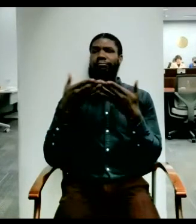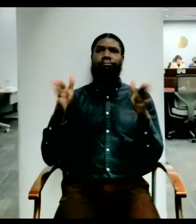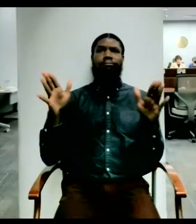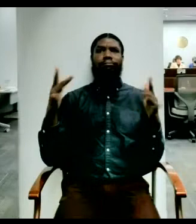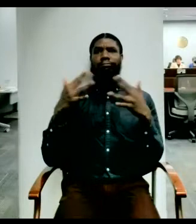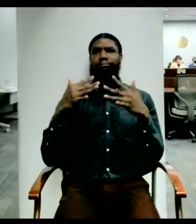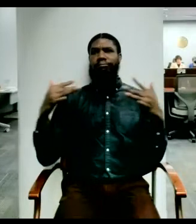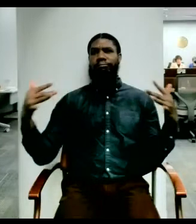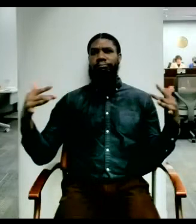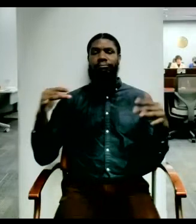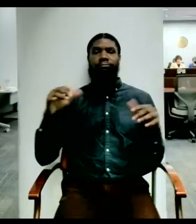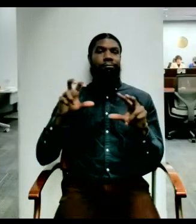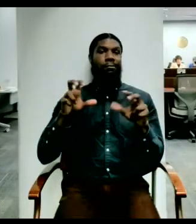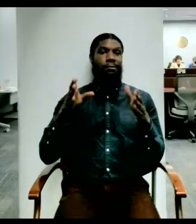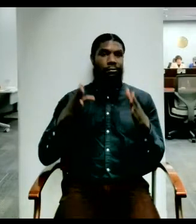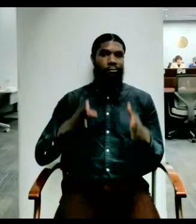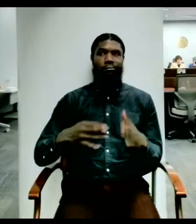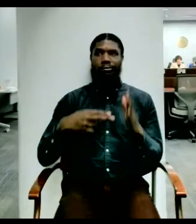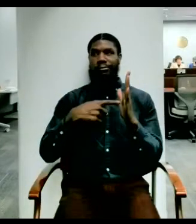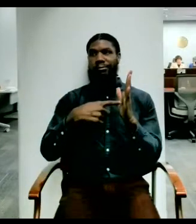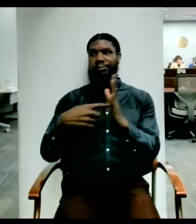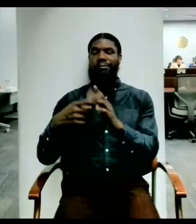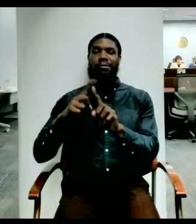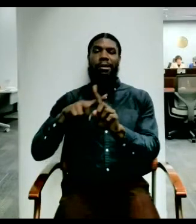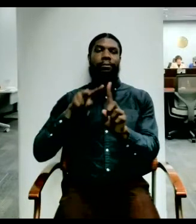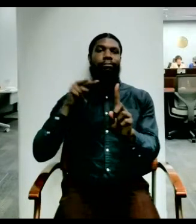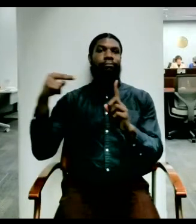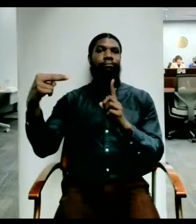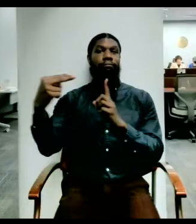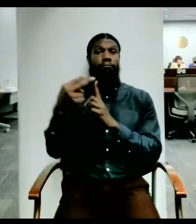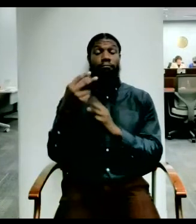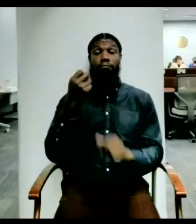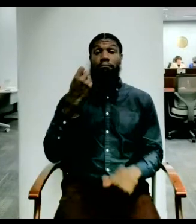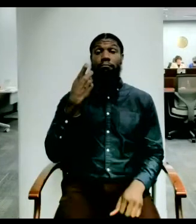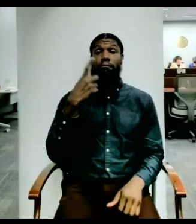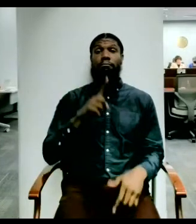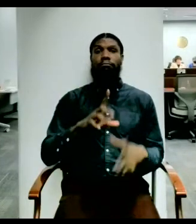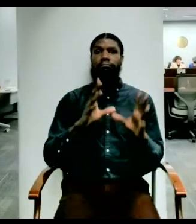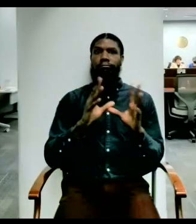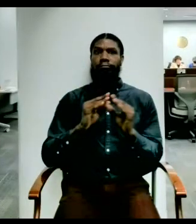representing a diverse set of viewpoints. These listening sessions are part of that effort.